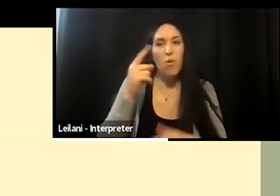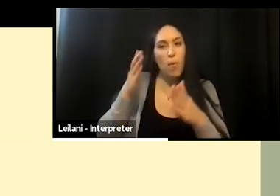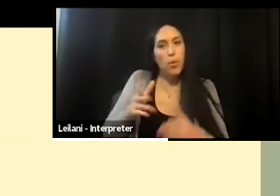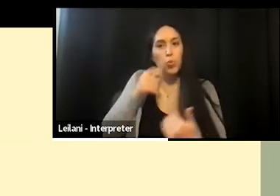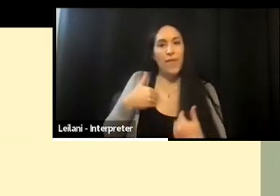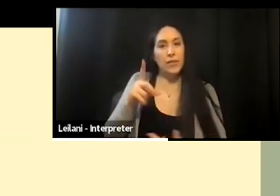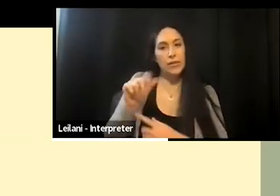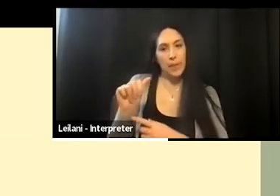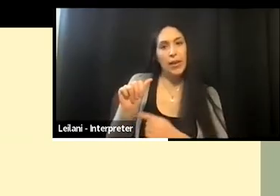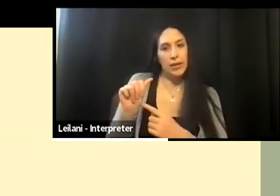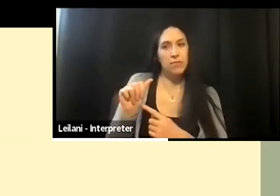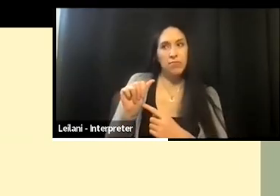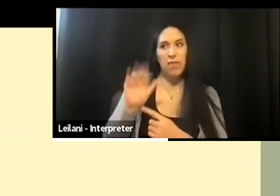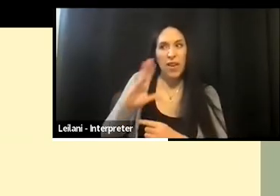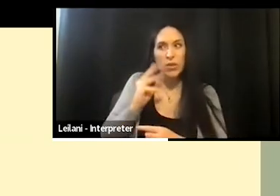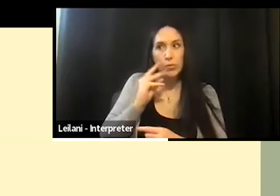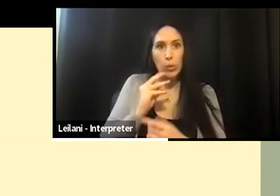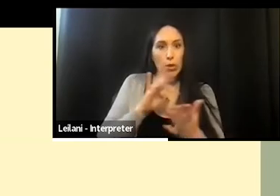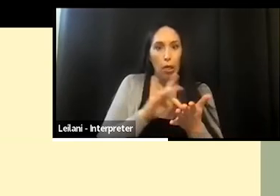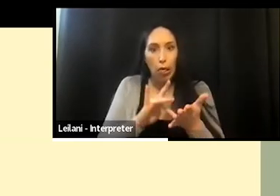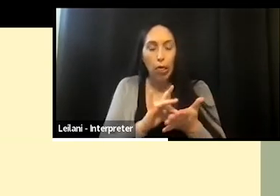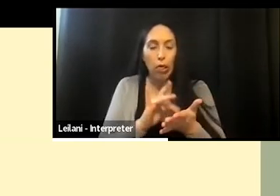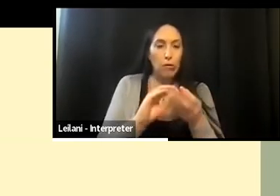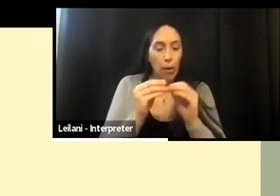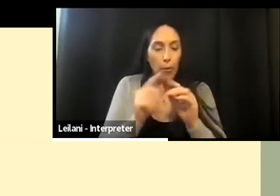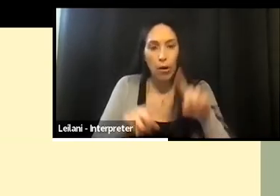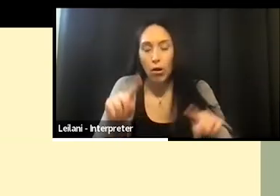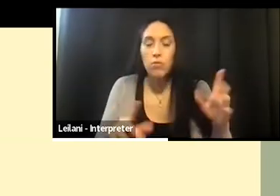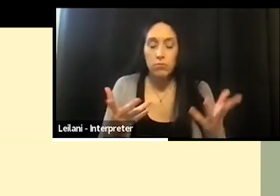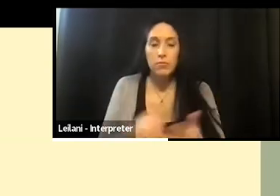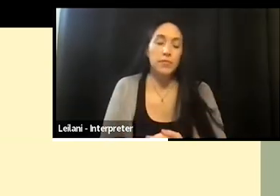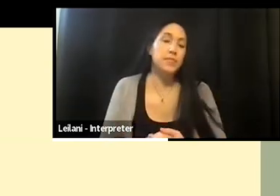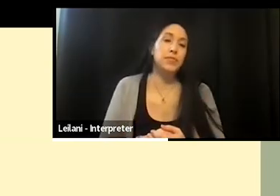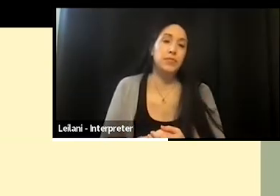and going beyond the introductory trainings that we've done over the last two years,